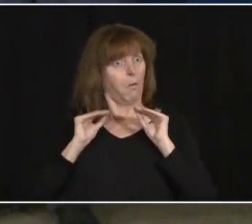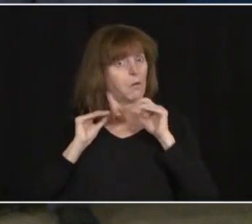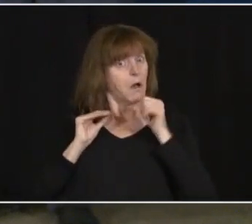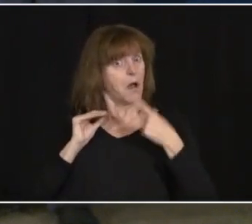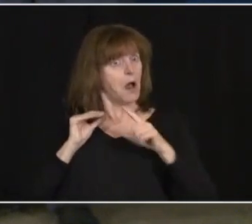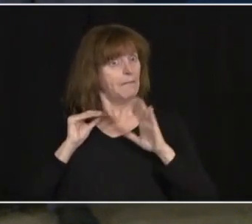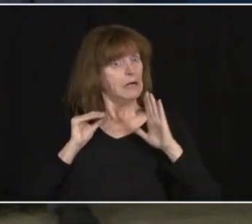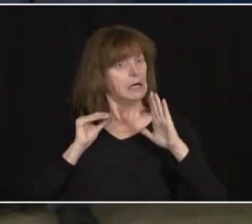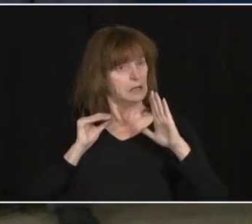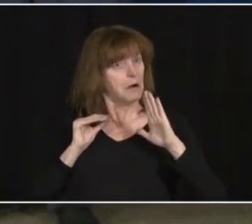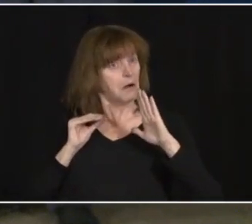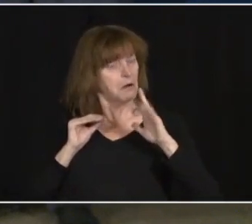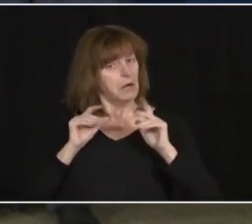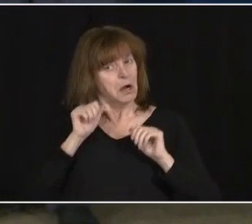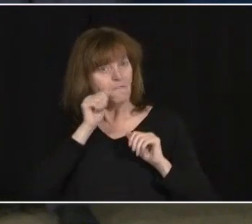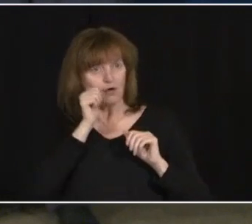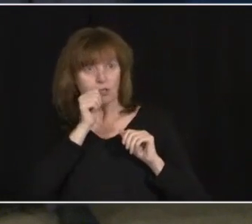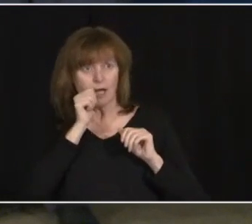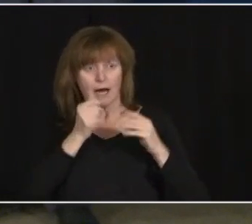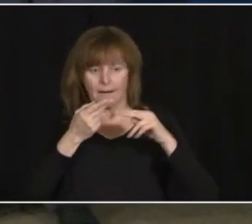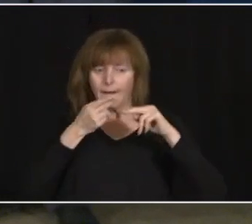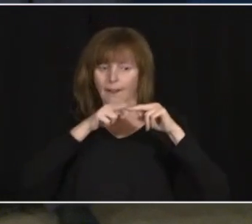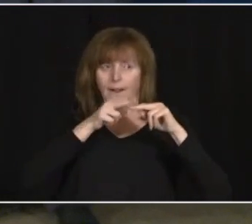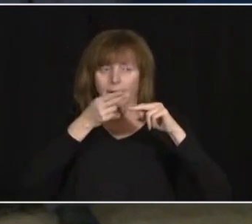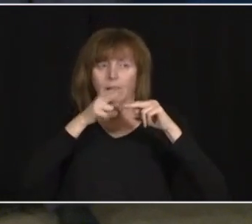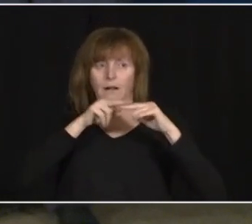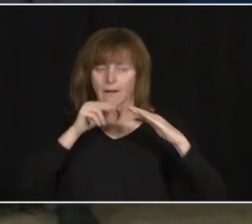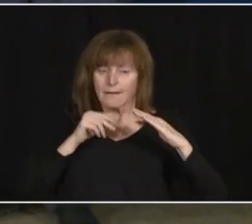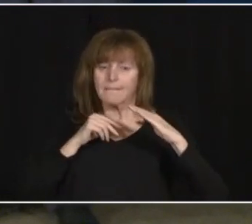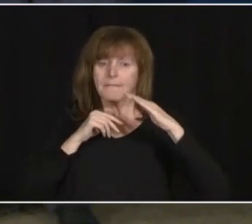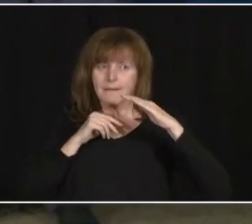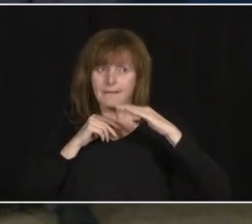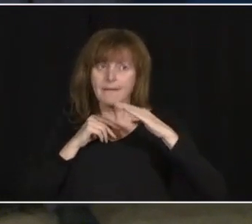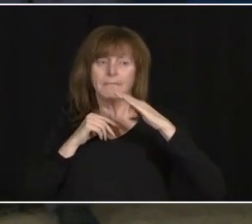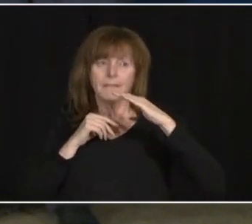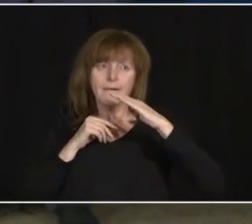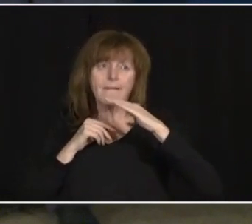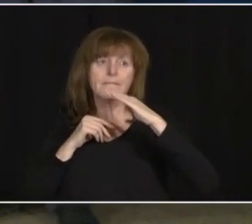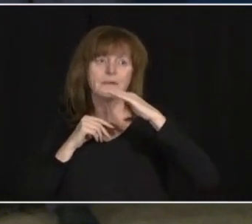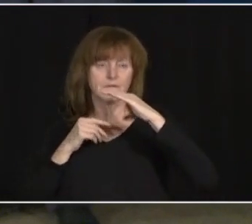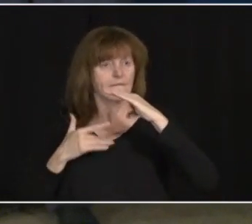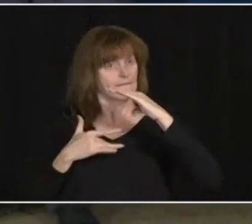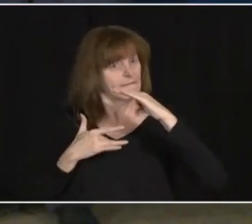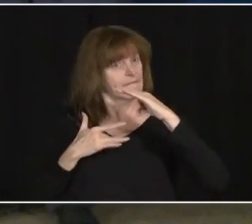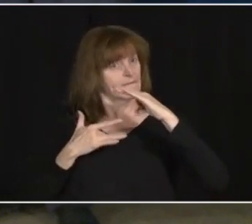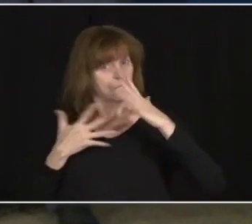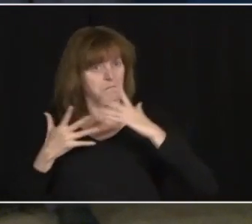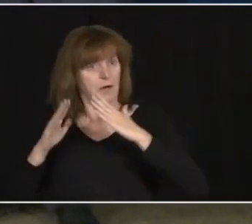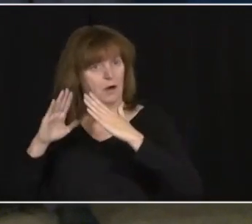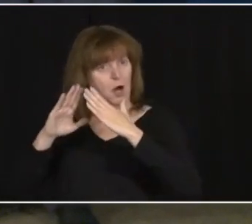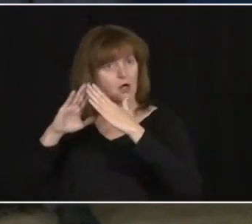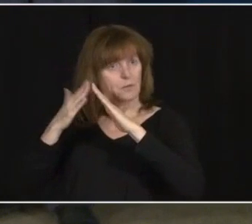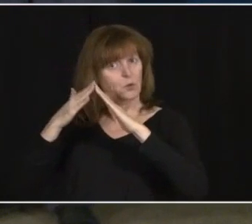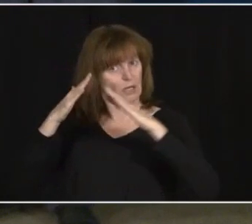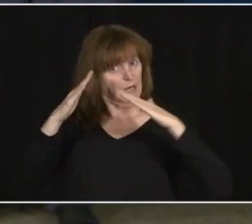with the outbreak of this virus having likely peaked in the community. And we are trending toward a best case scenario rather than a worst-case